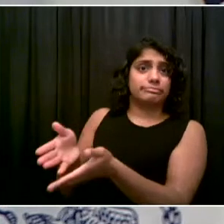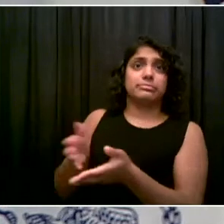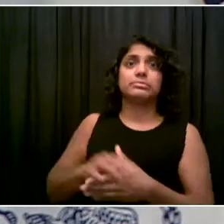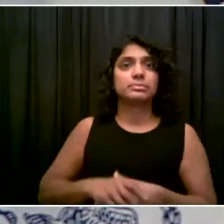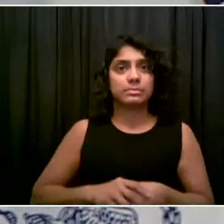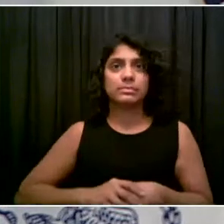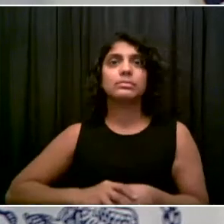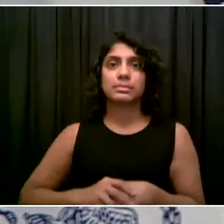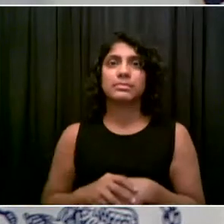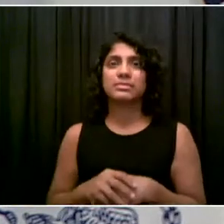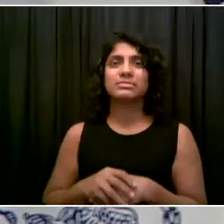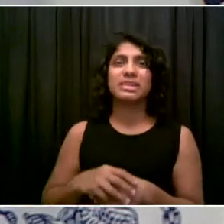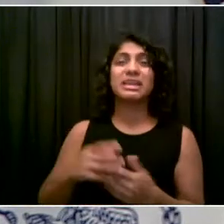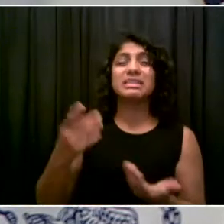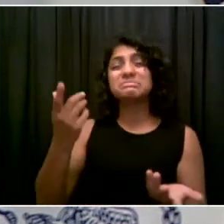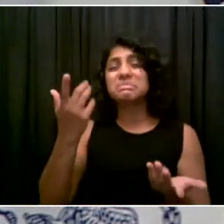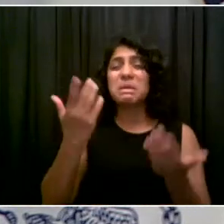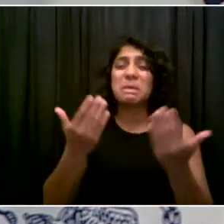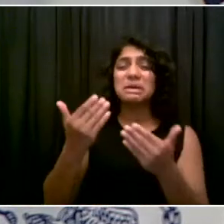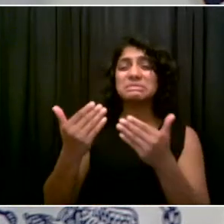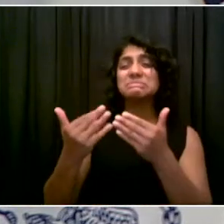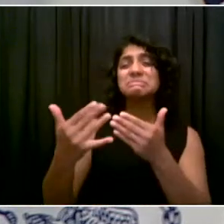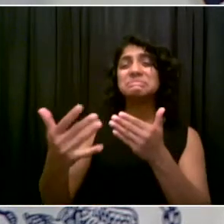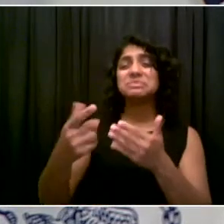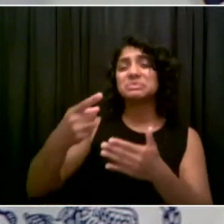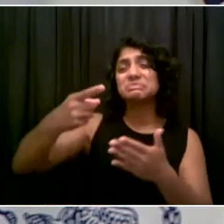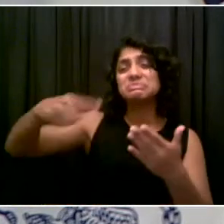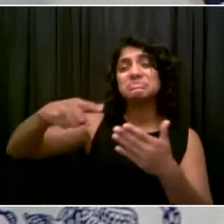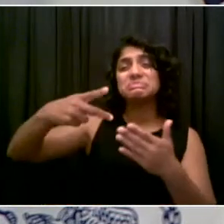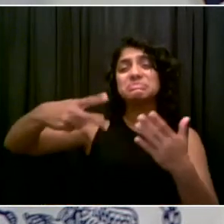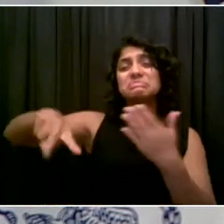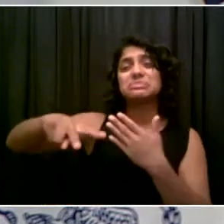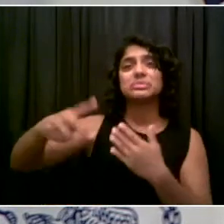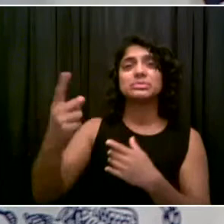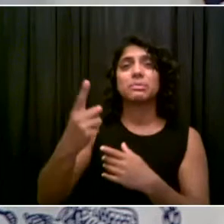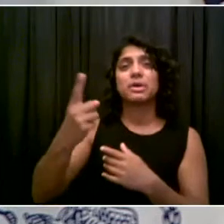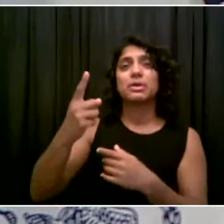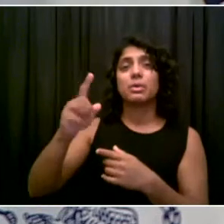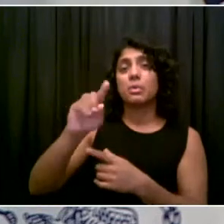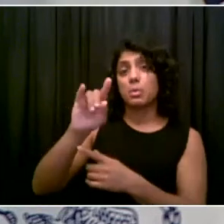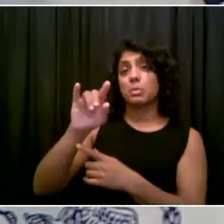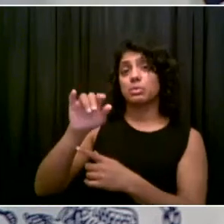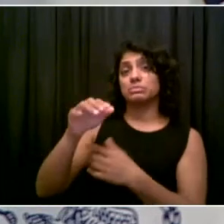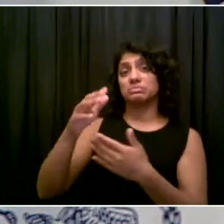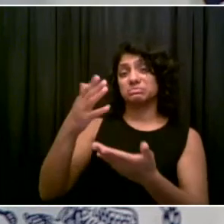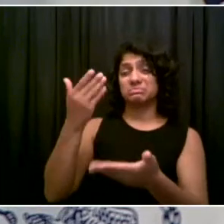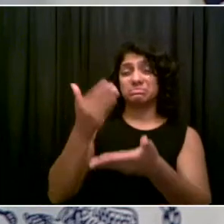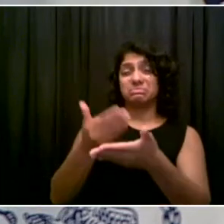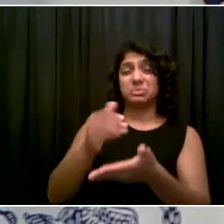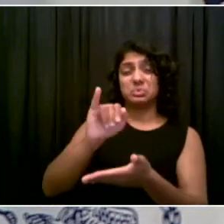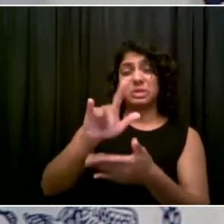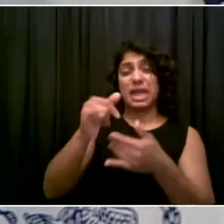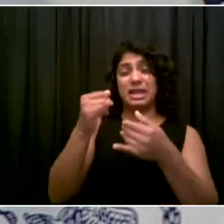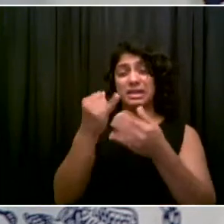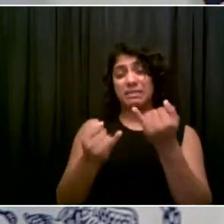ELEMENTS OF THE PROCESS IN THE CERTIFICATIO N AND IF THERE'S ANY GLEAL ACTION. I BELIVEE AT SOME POINT IN